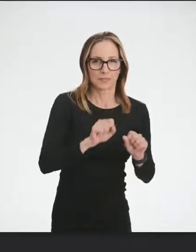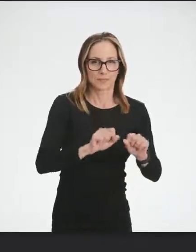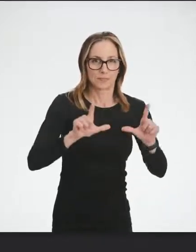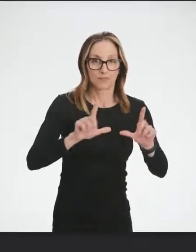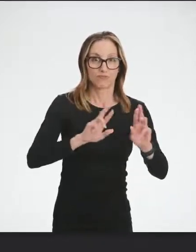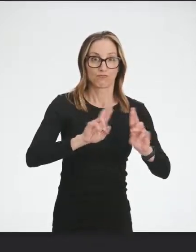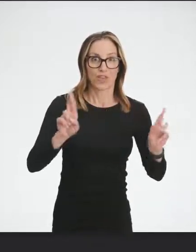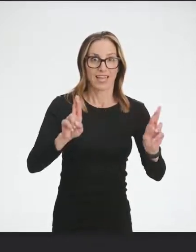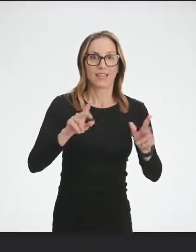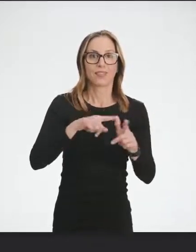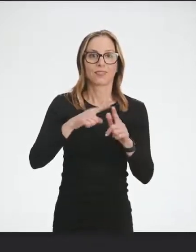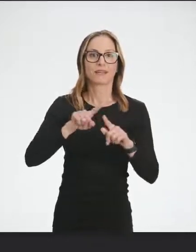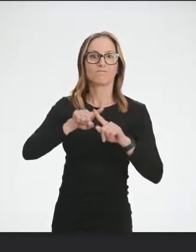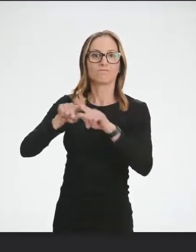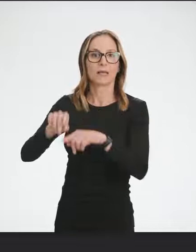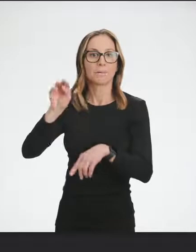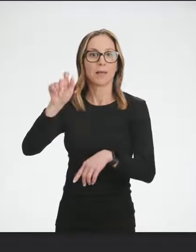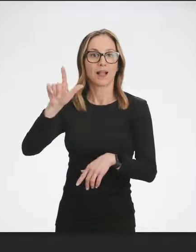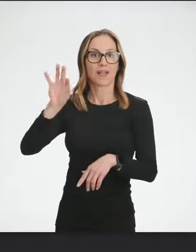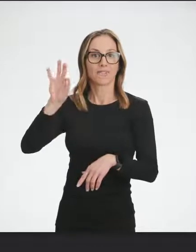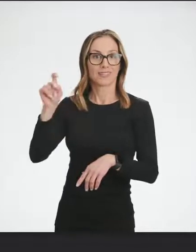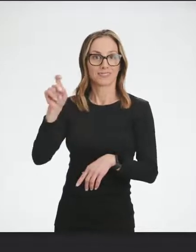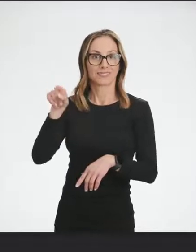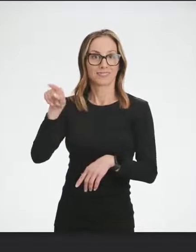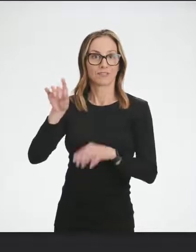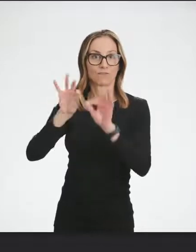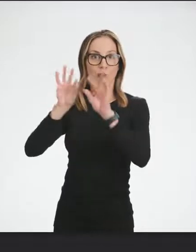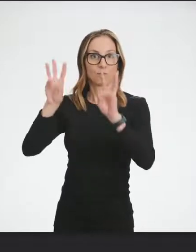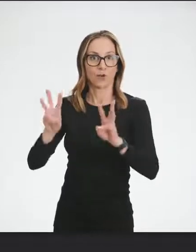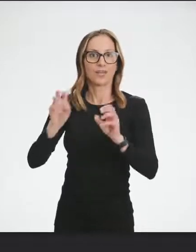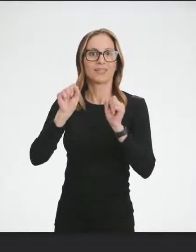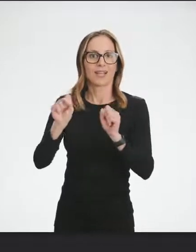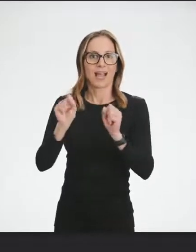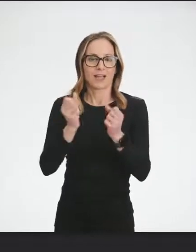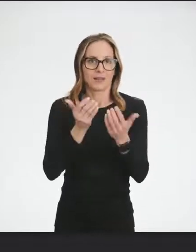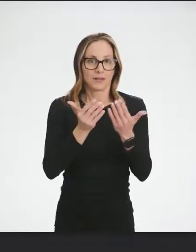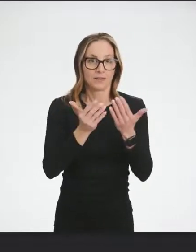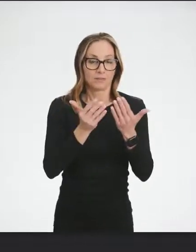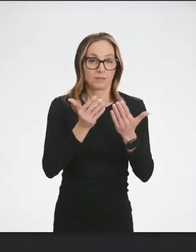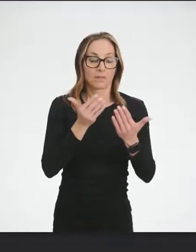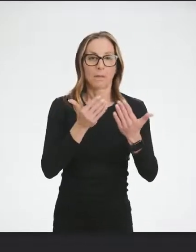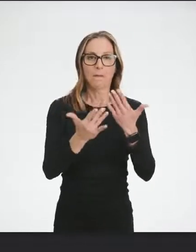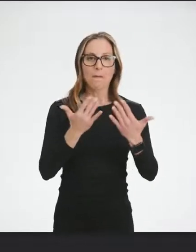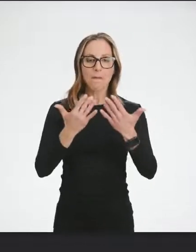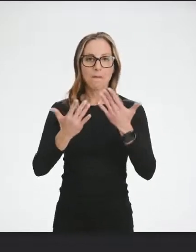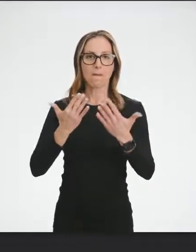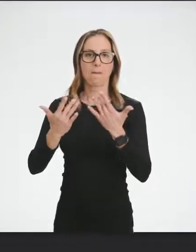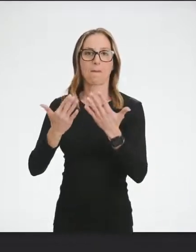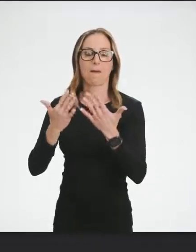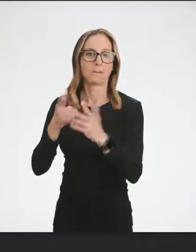times, and use MetalFX framework to perform temporal antialiasing and upscaling to the target resolution.